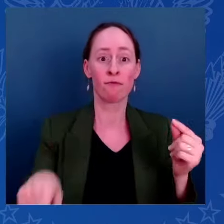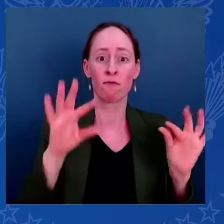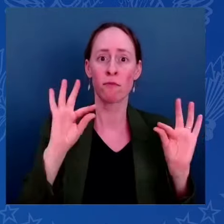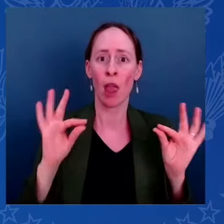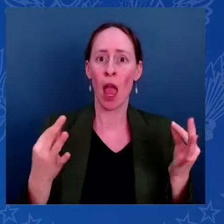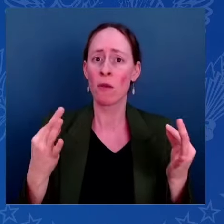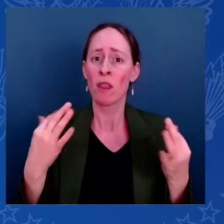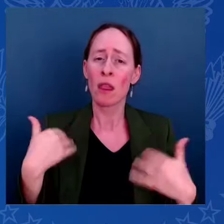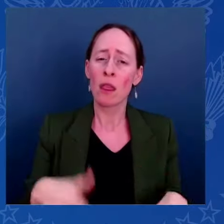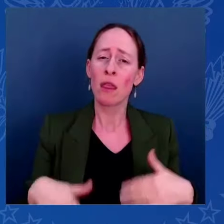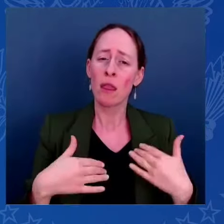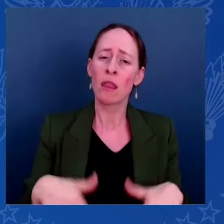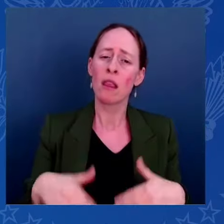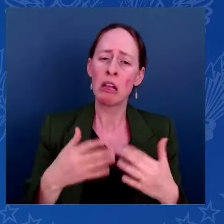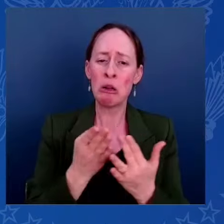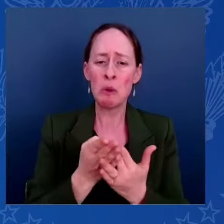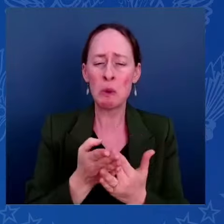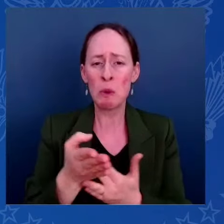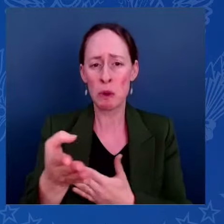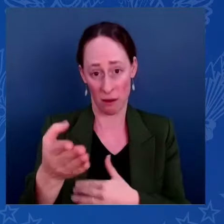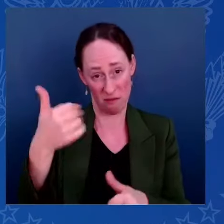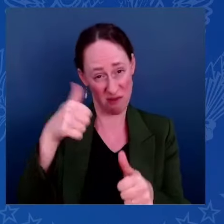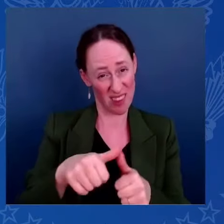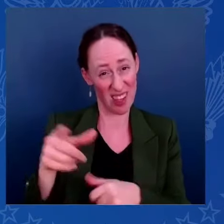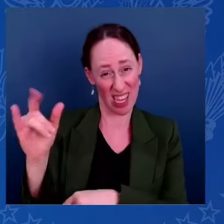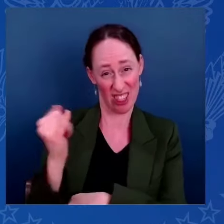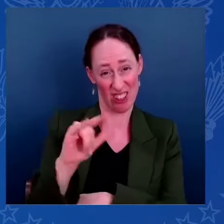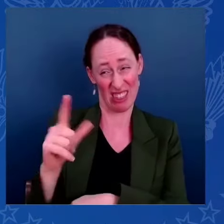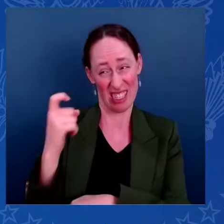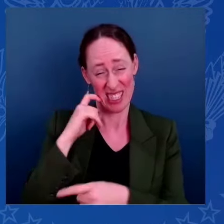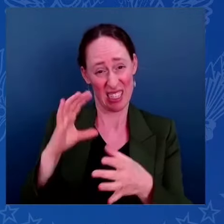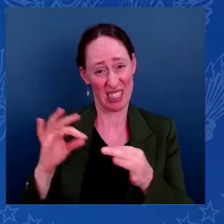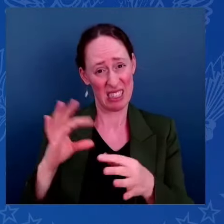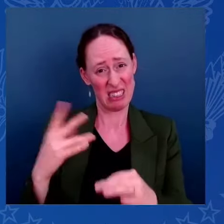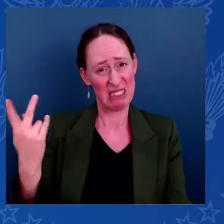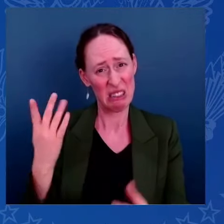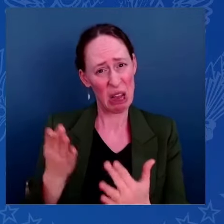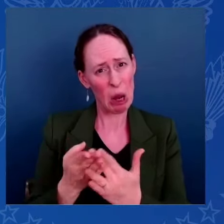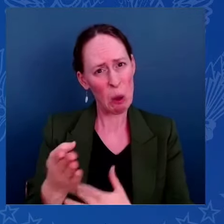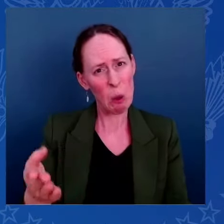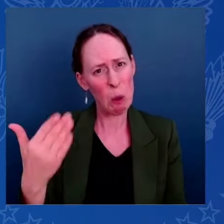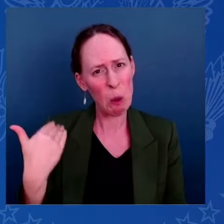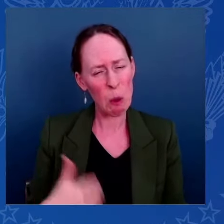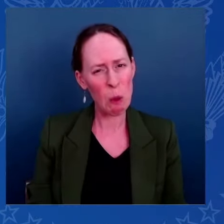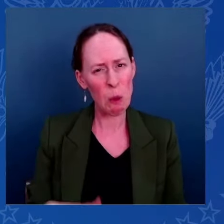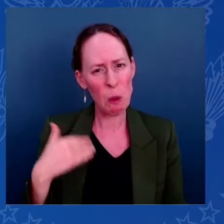it steals time; it steals away hope. Our family knows the feeling, as many of you do.